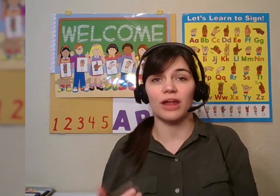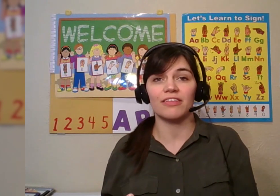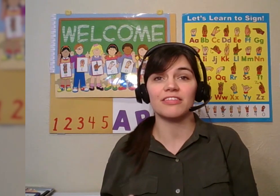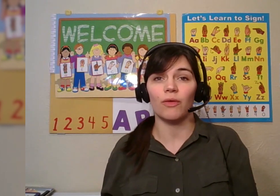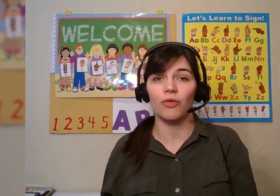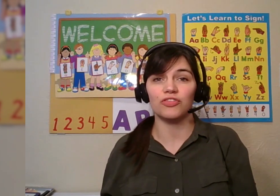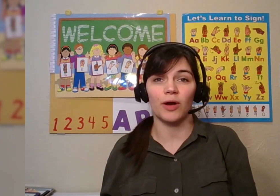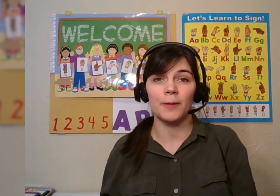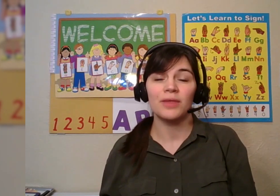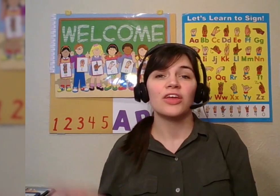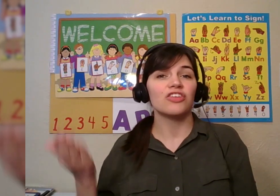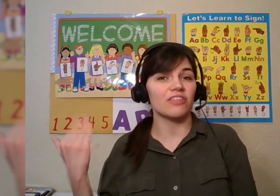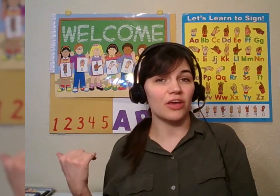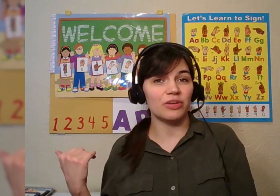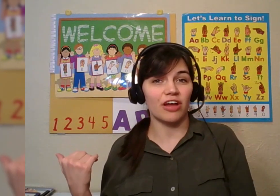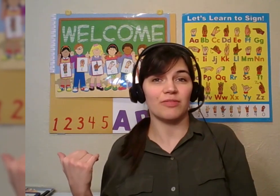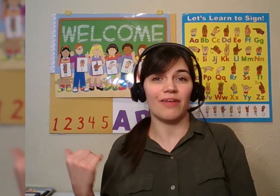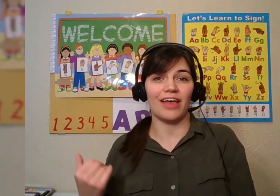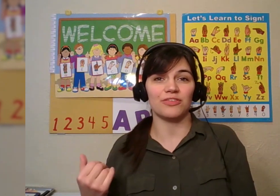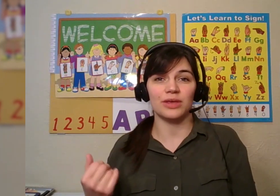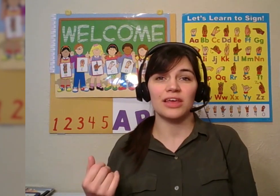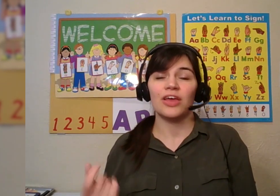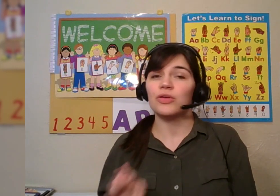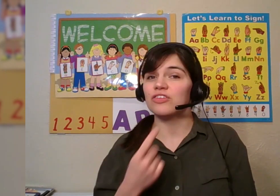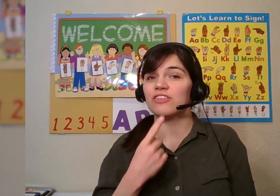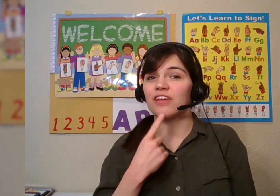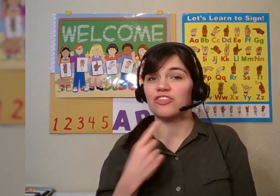asks how old you are, just like we talked about last week, you can just touch your